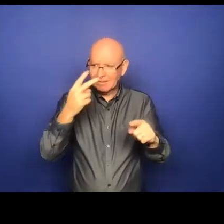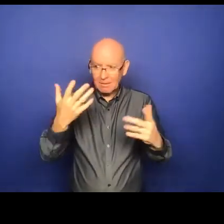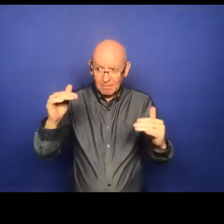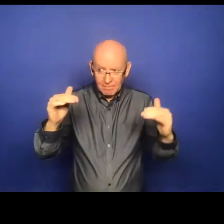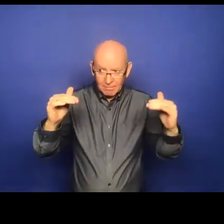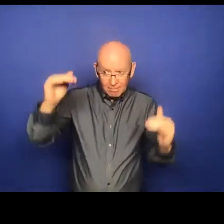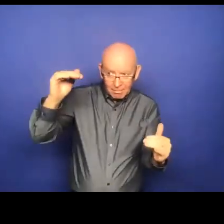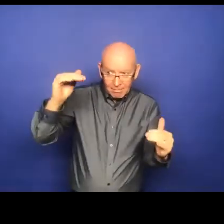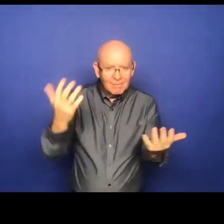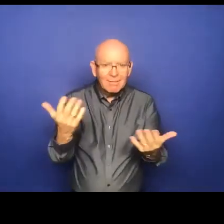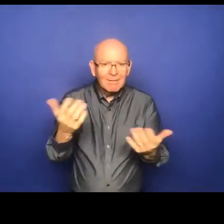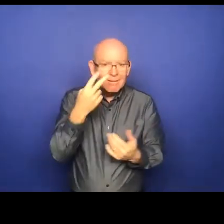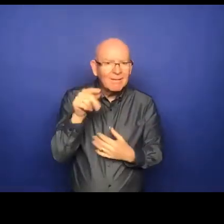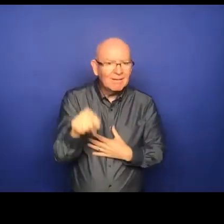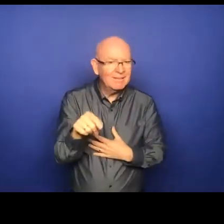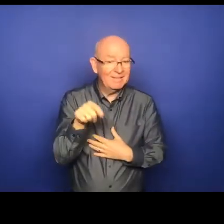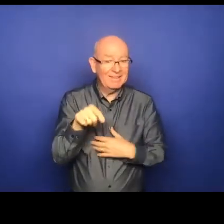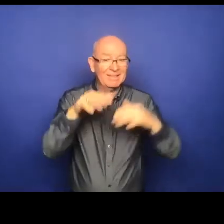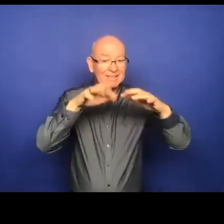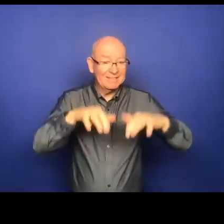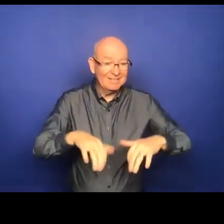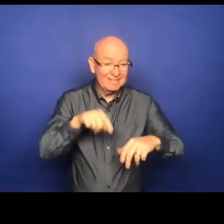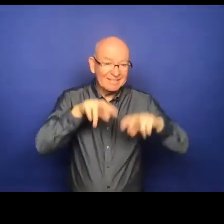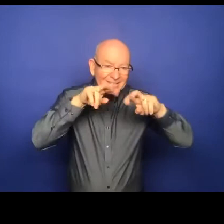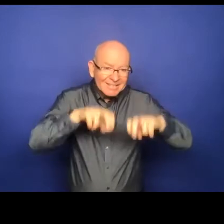other characteristics such as age, gender or location.